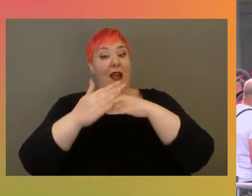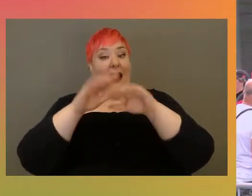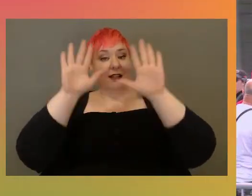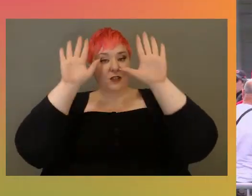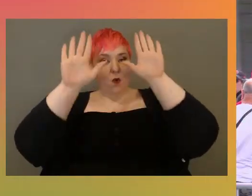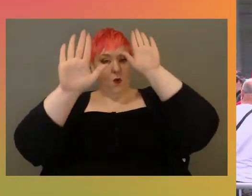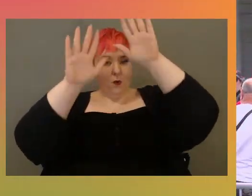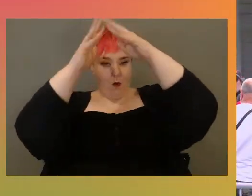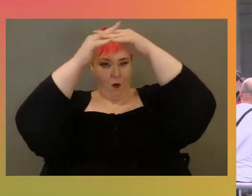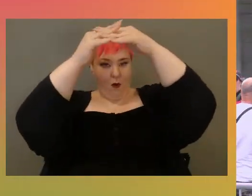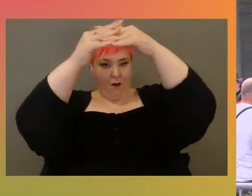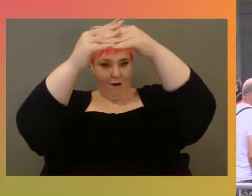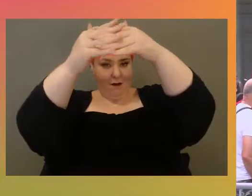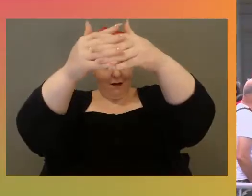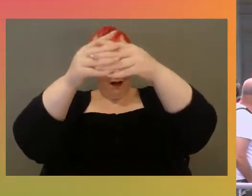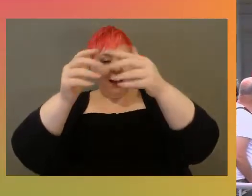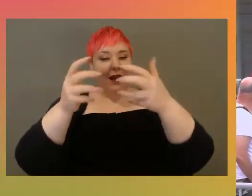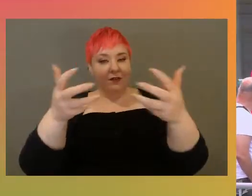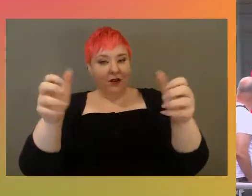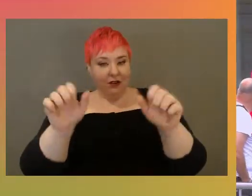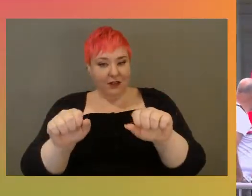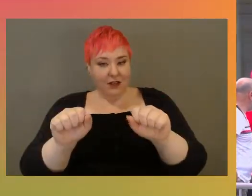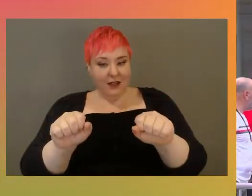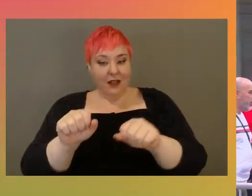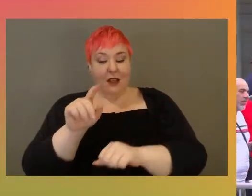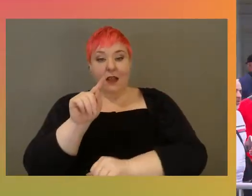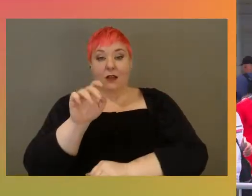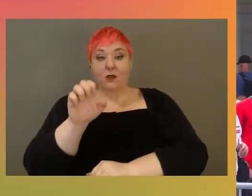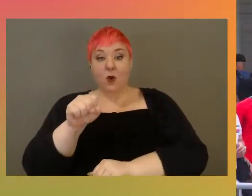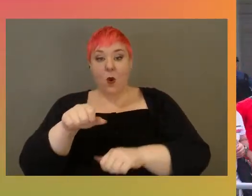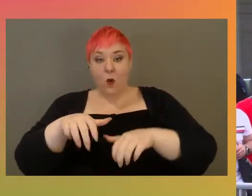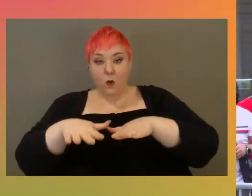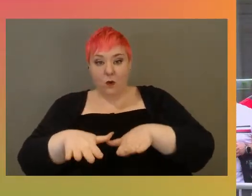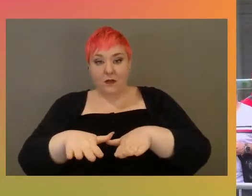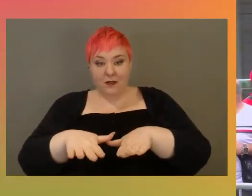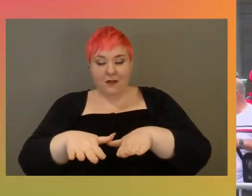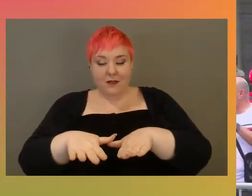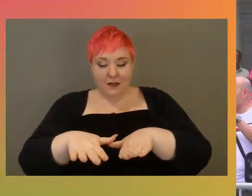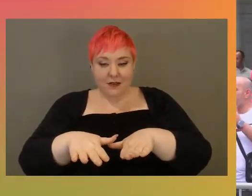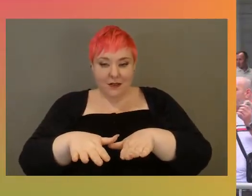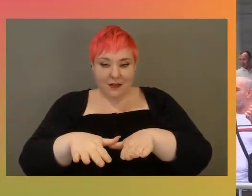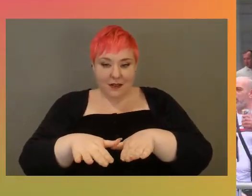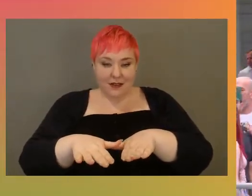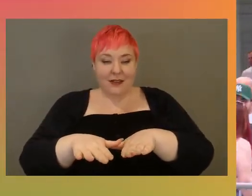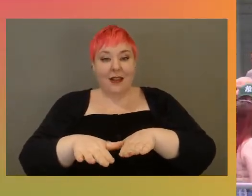HIPS BACK DOWN. WALK YOUR HANDS AS FAR FORWARD AS YOU CAN.